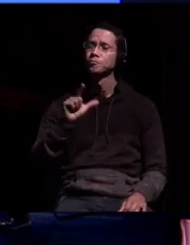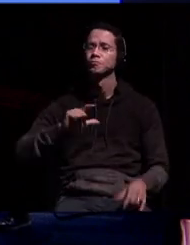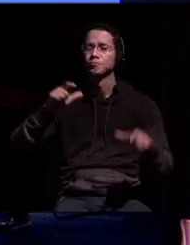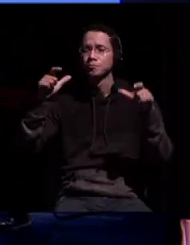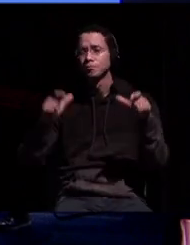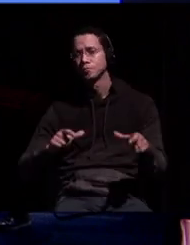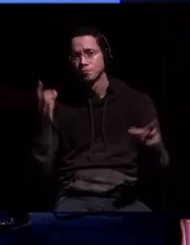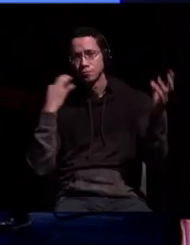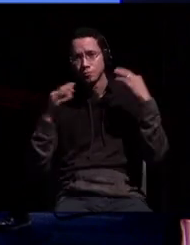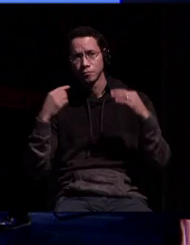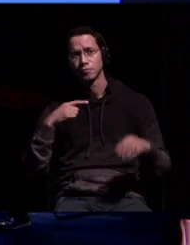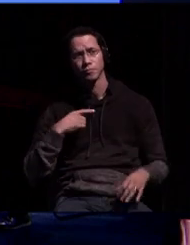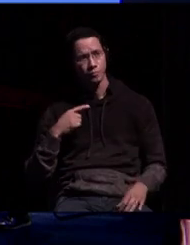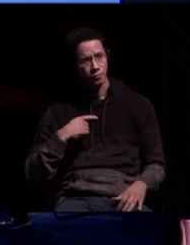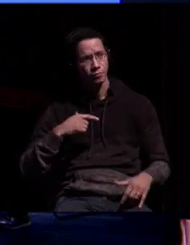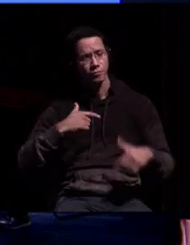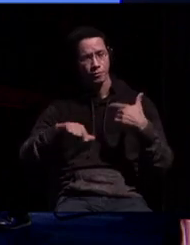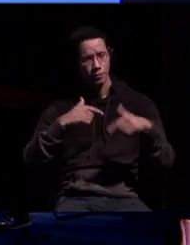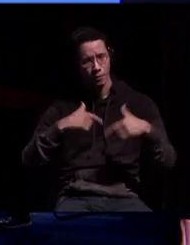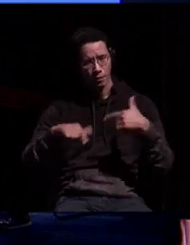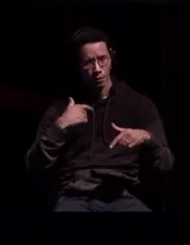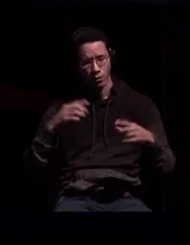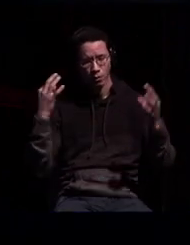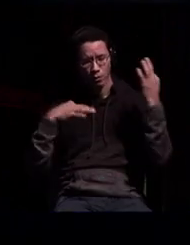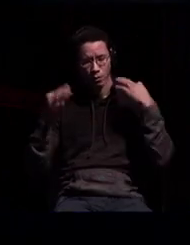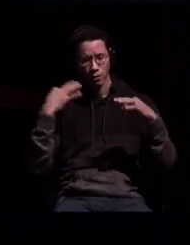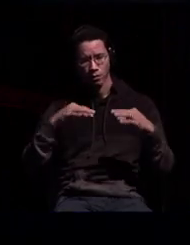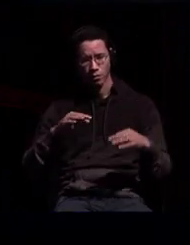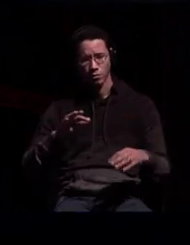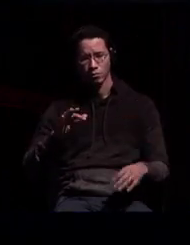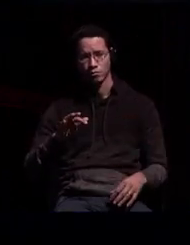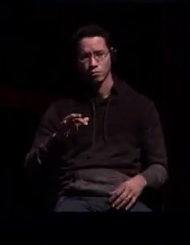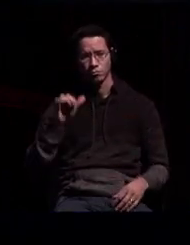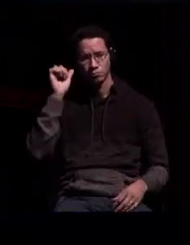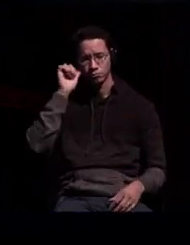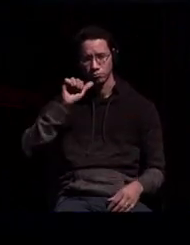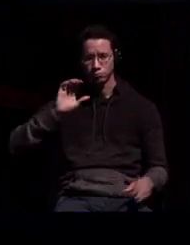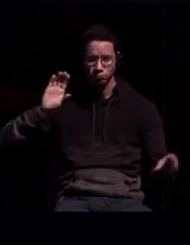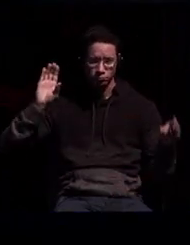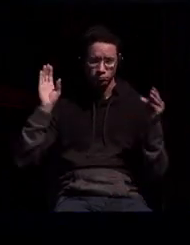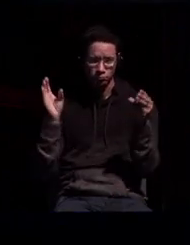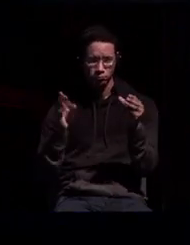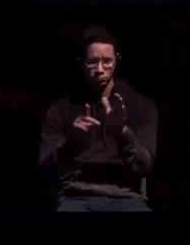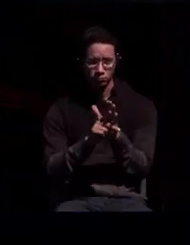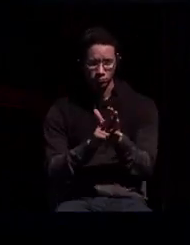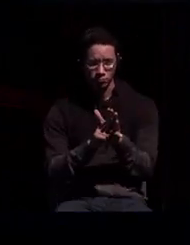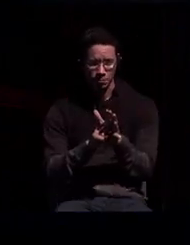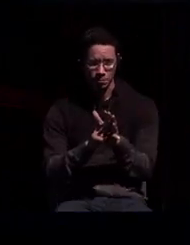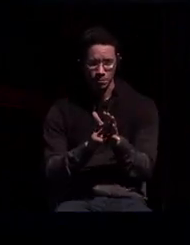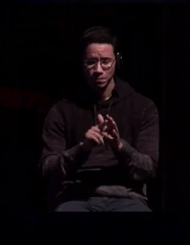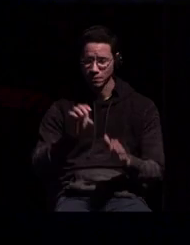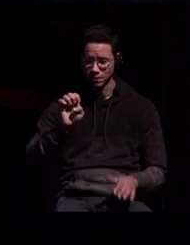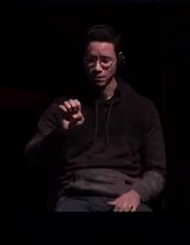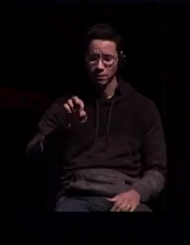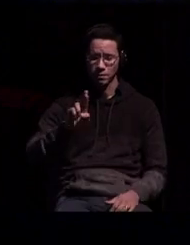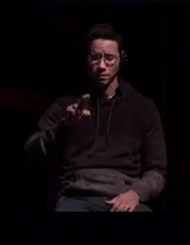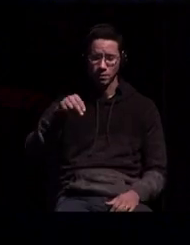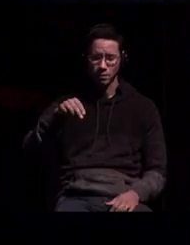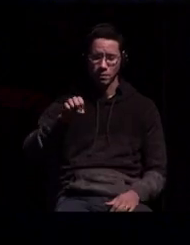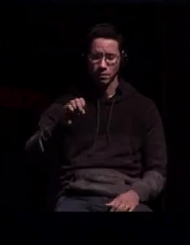of labor. This is very serious. We have analyzed this with Ernest in the report “Gender dimensions in Tourism”.